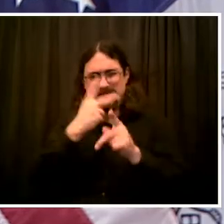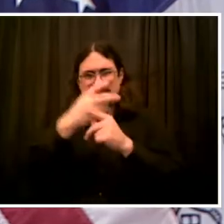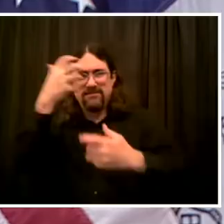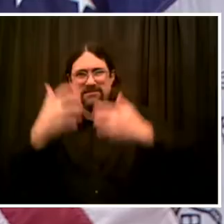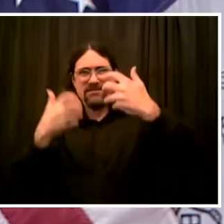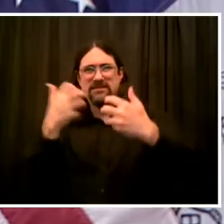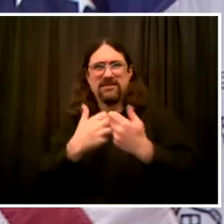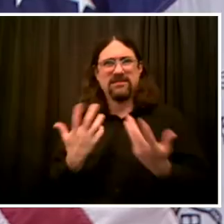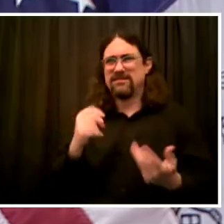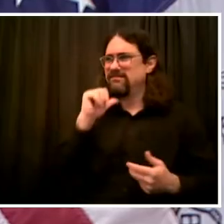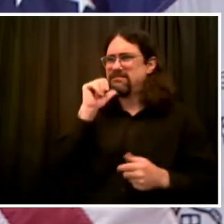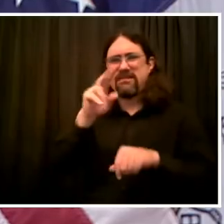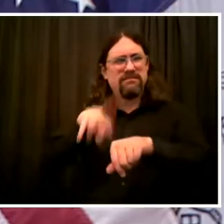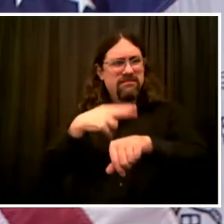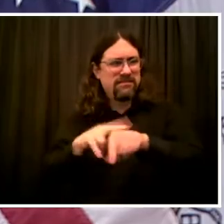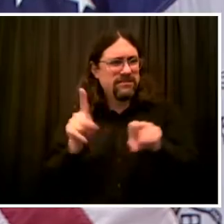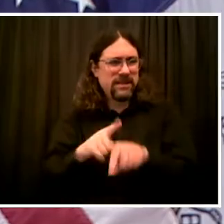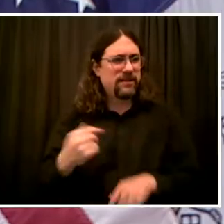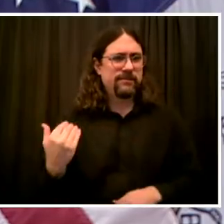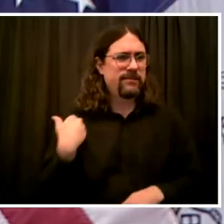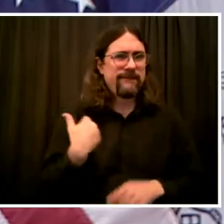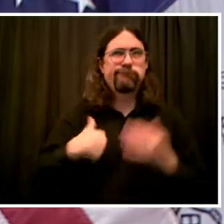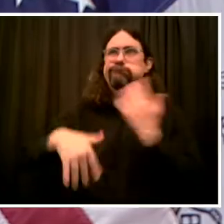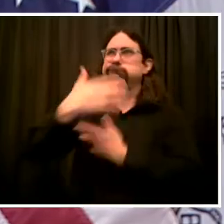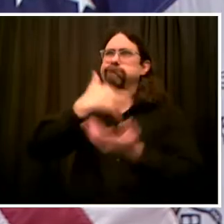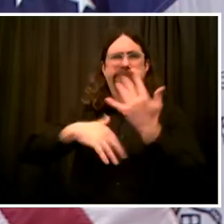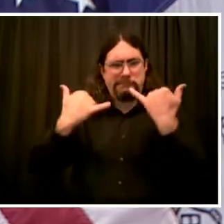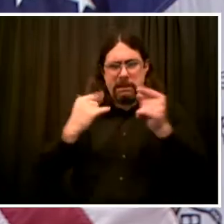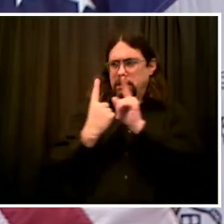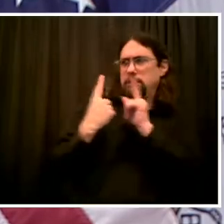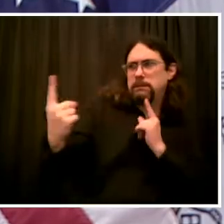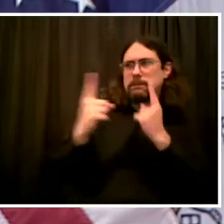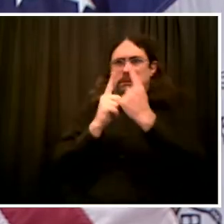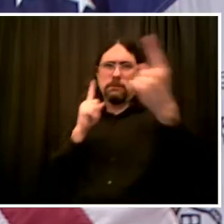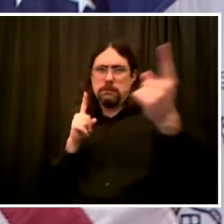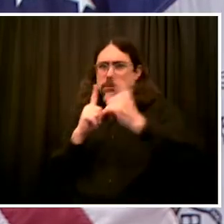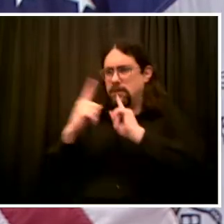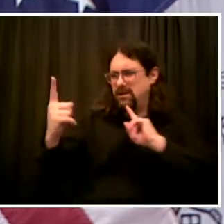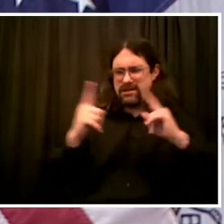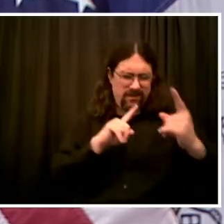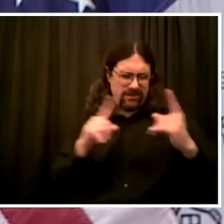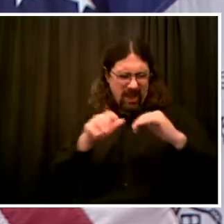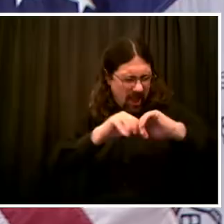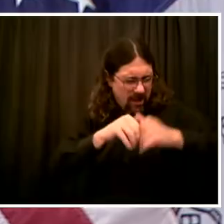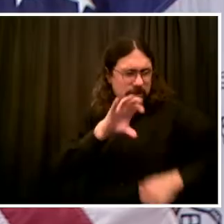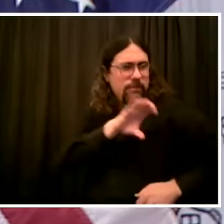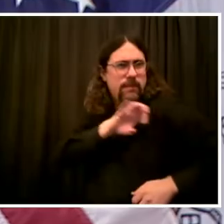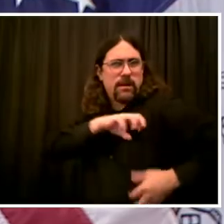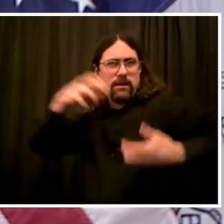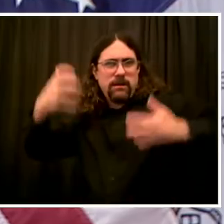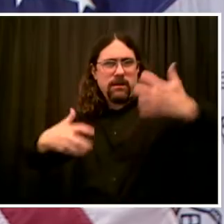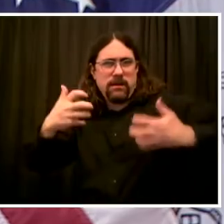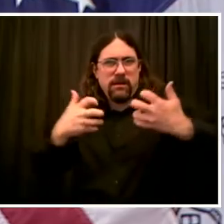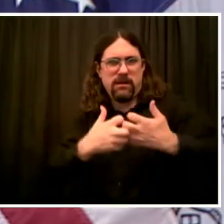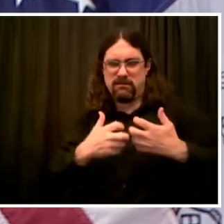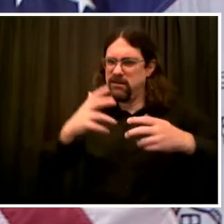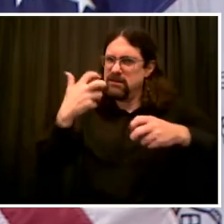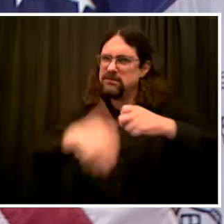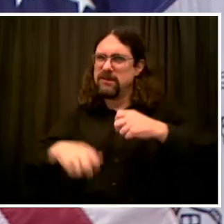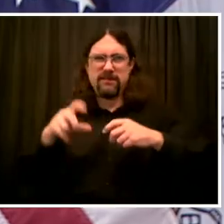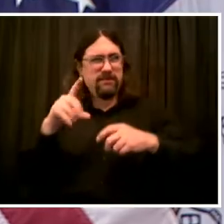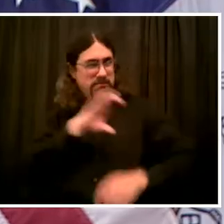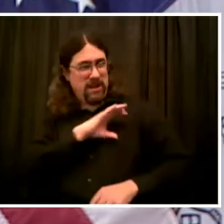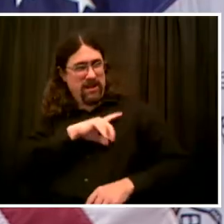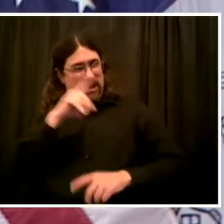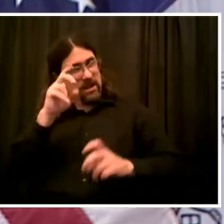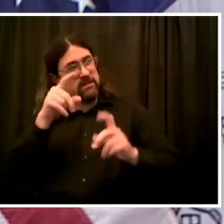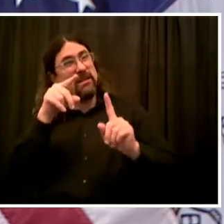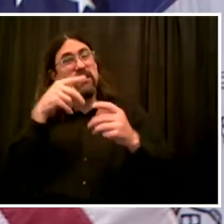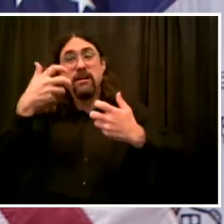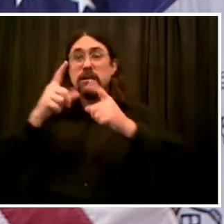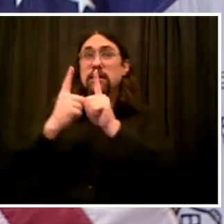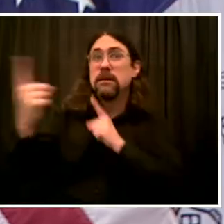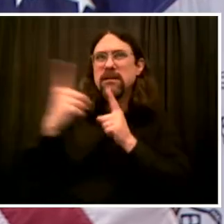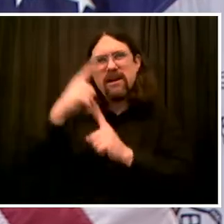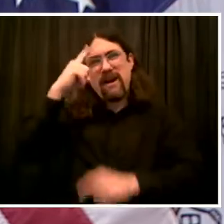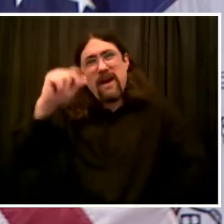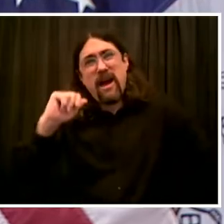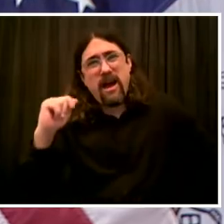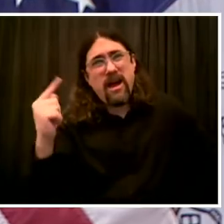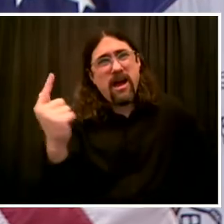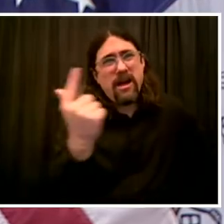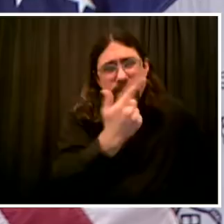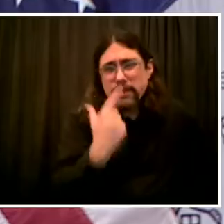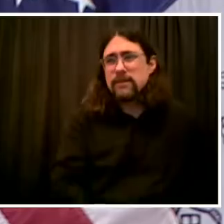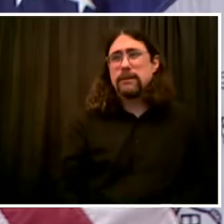LEARN.